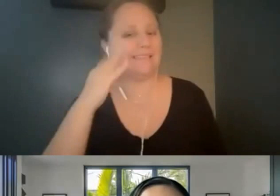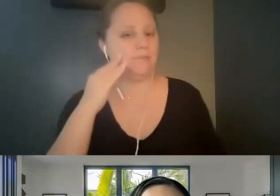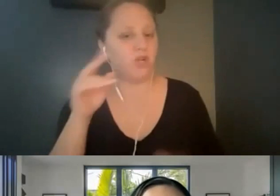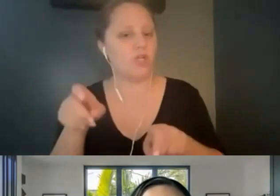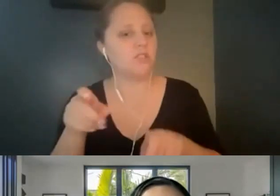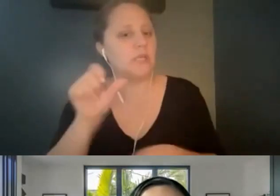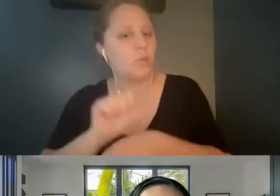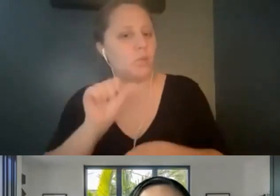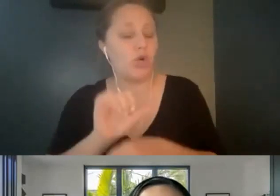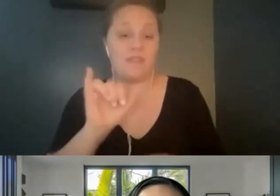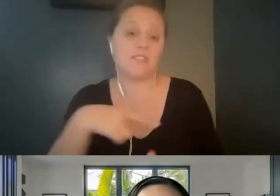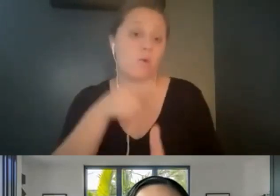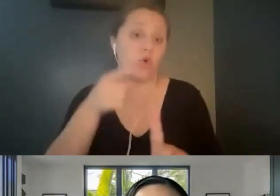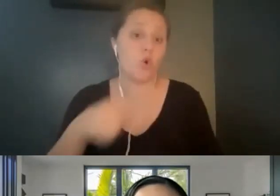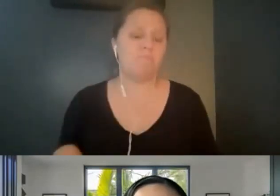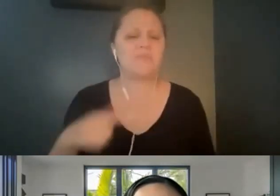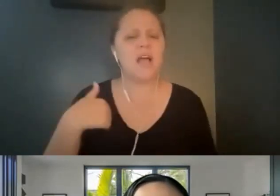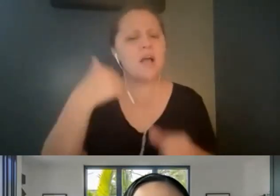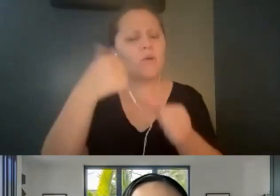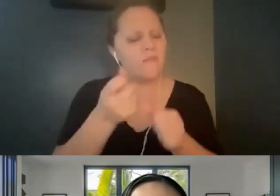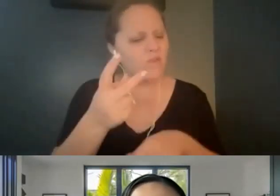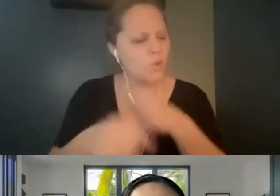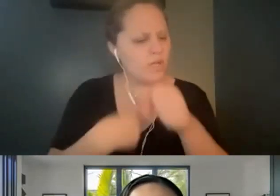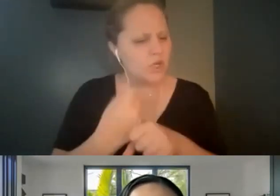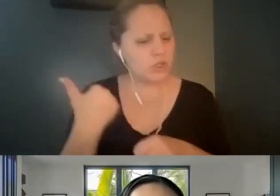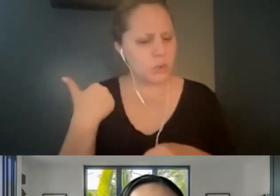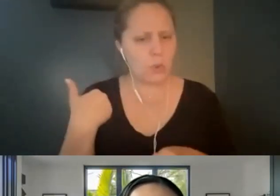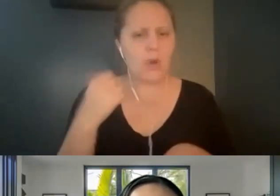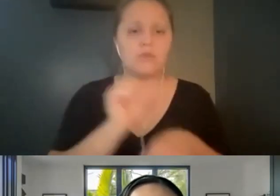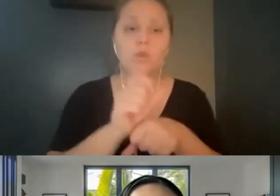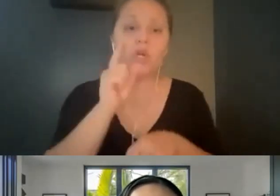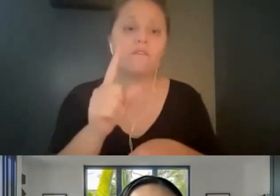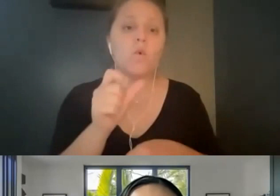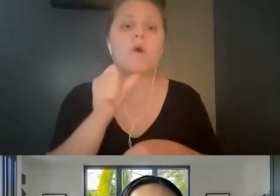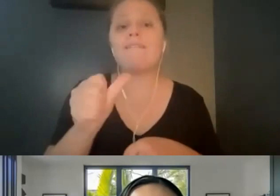I remember a couple years back, I was working for a not-for-profit organization. It was one of my very first